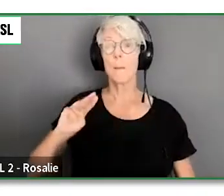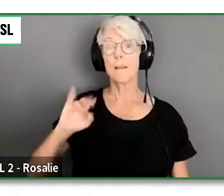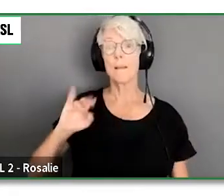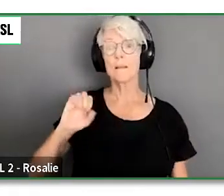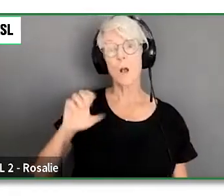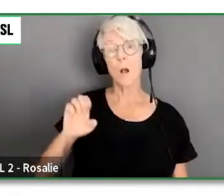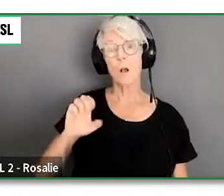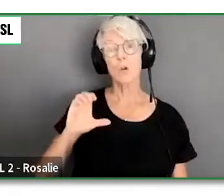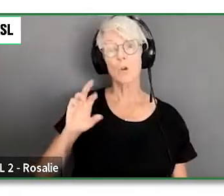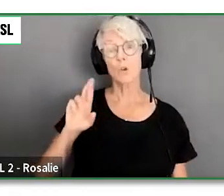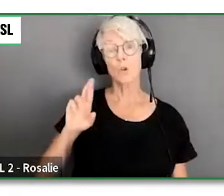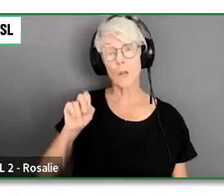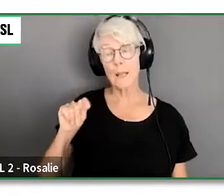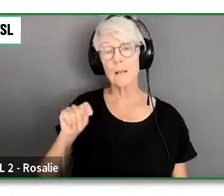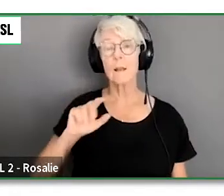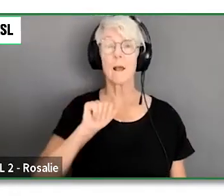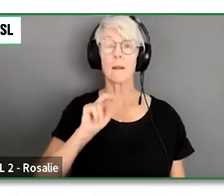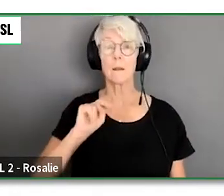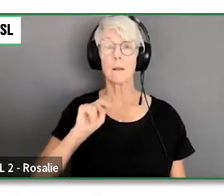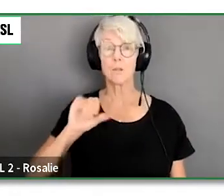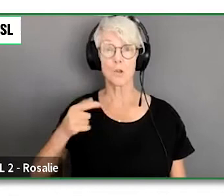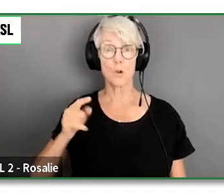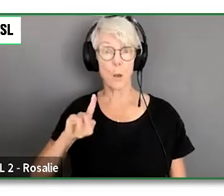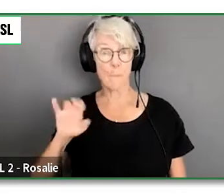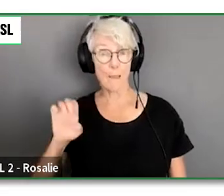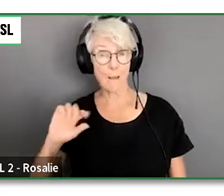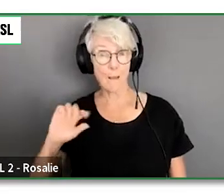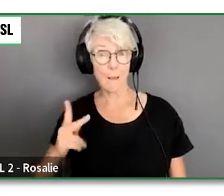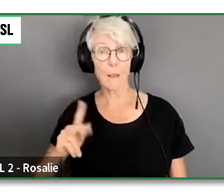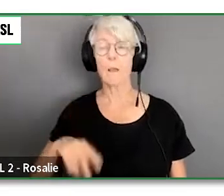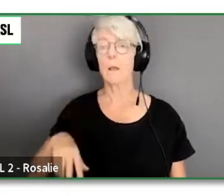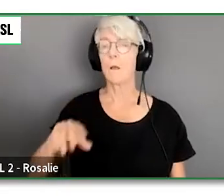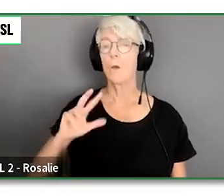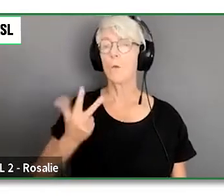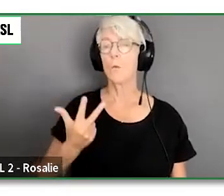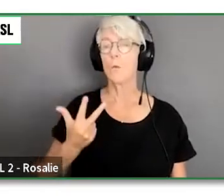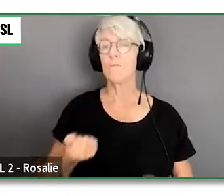Anishinaabec-three-Fires Confederacy Peoples,